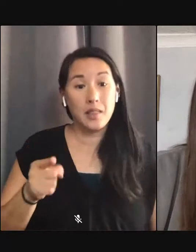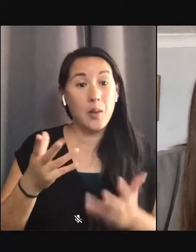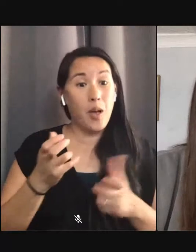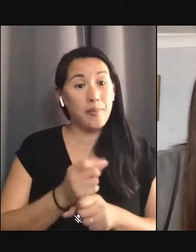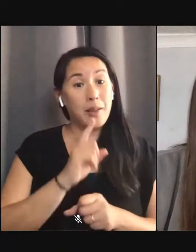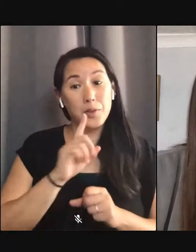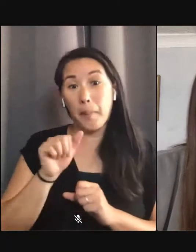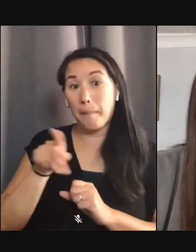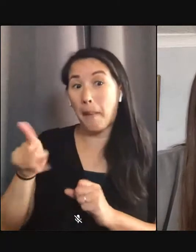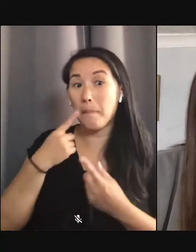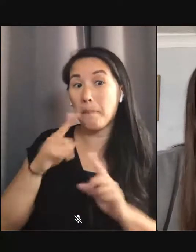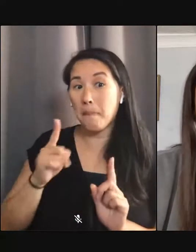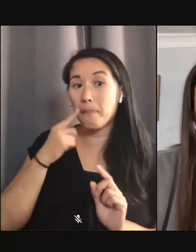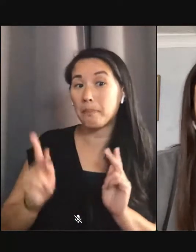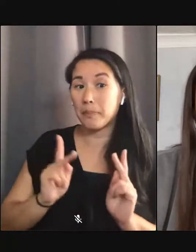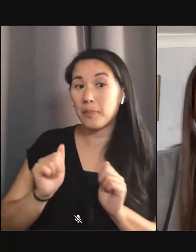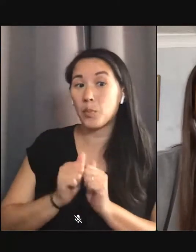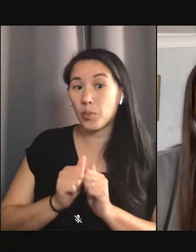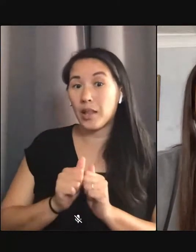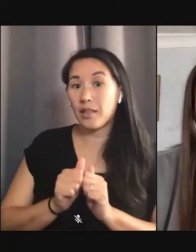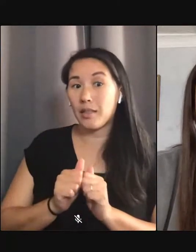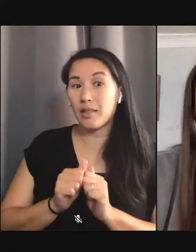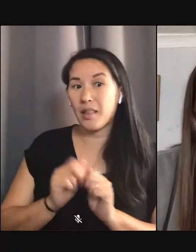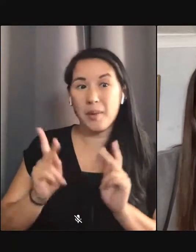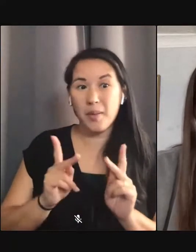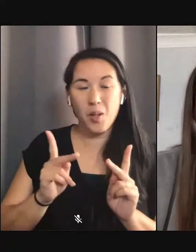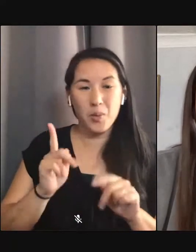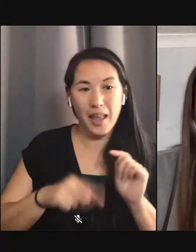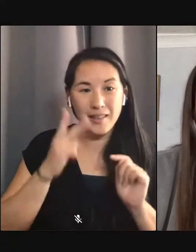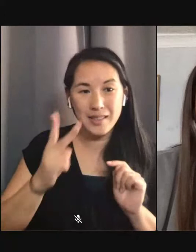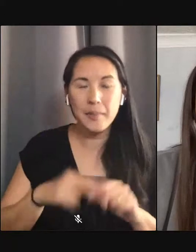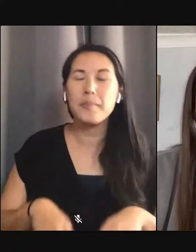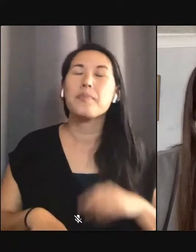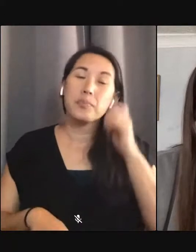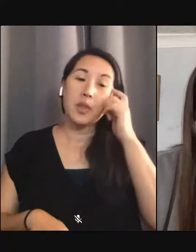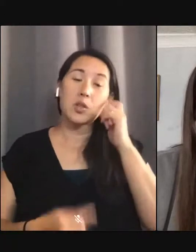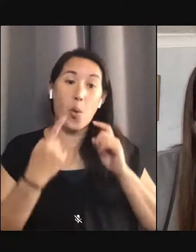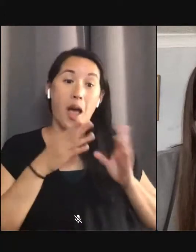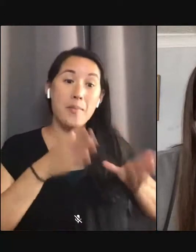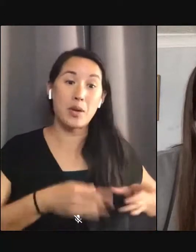app worked for people who could not see and we had one person who said yes the one person who said no